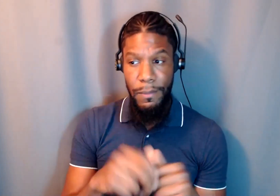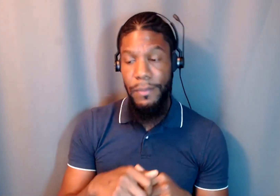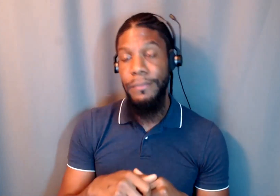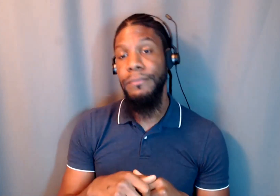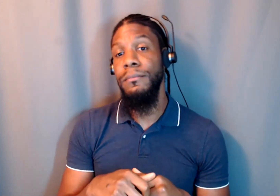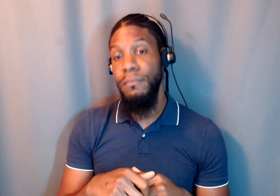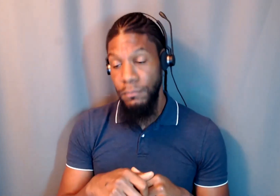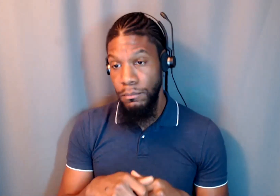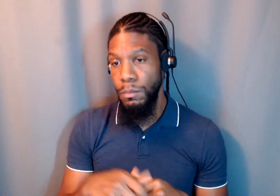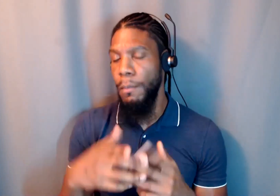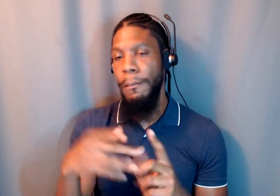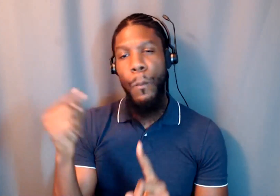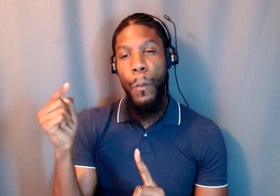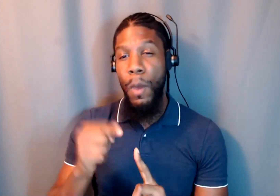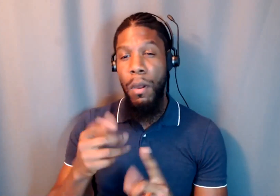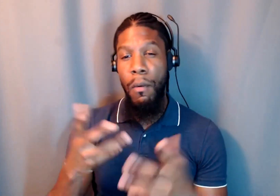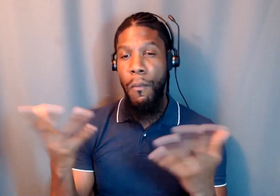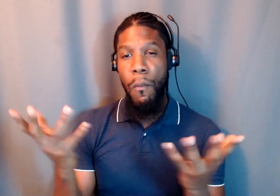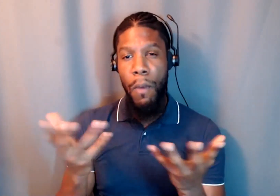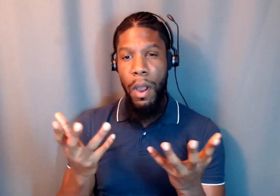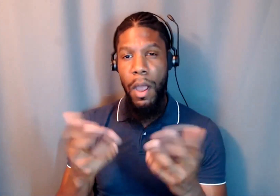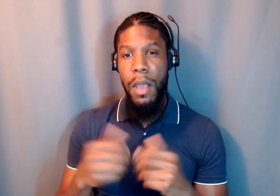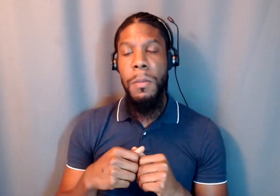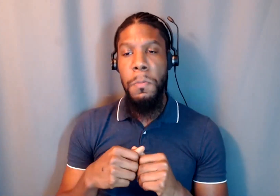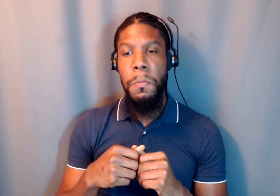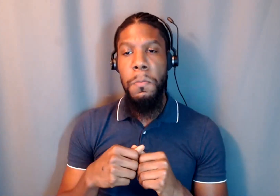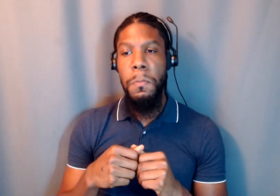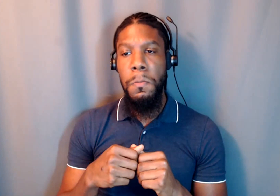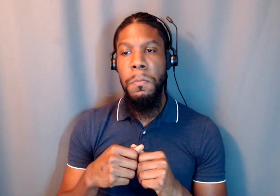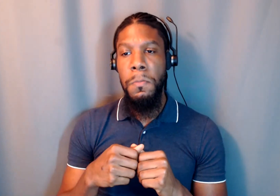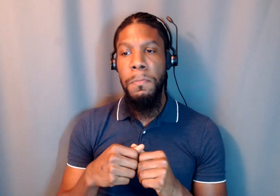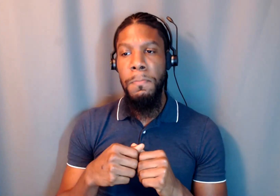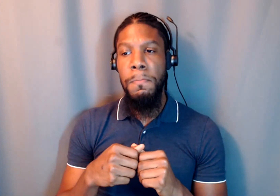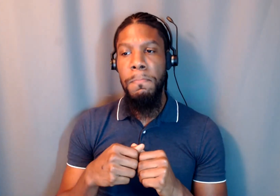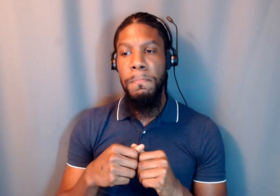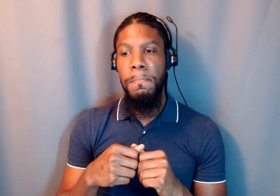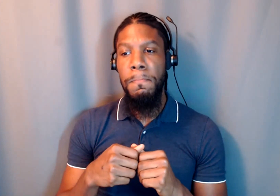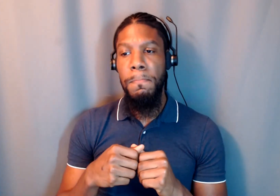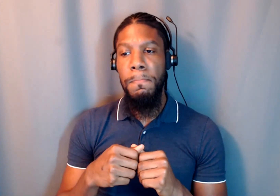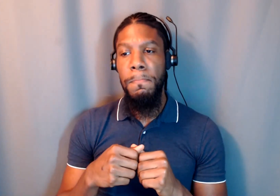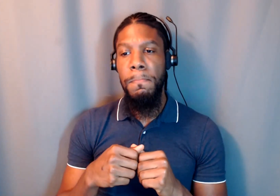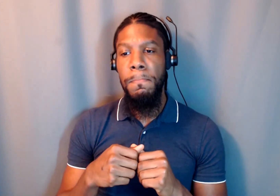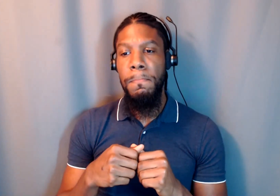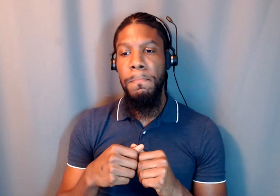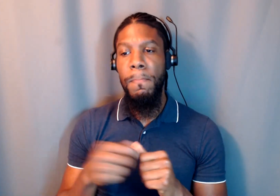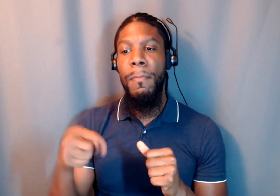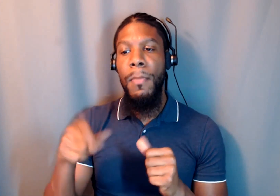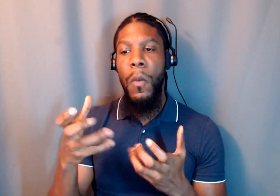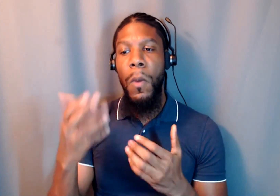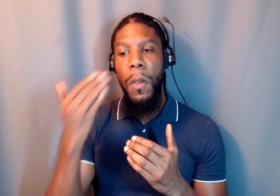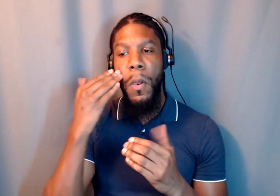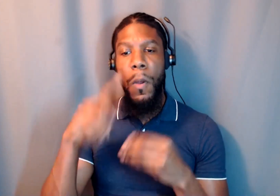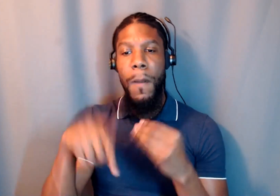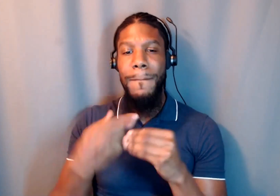Basically they're asking about kind of the actual procedure for asynchronous tutoring.